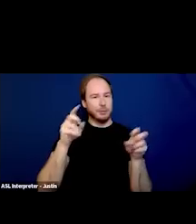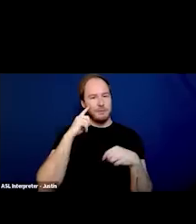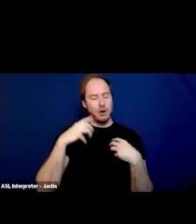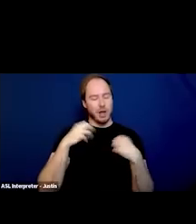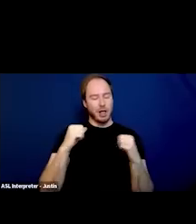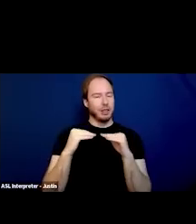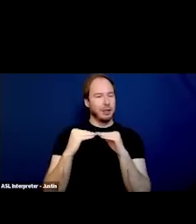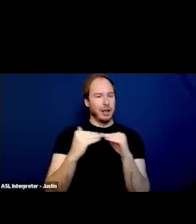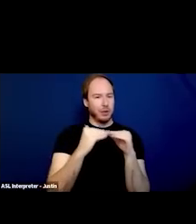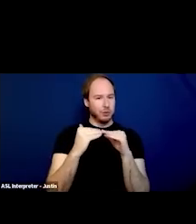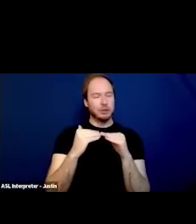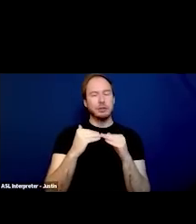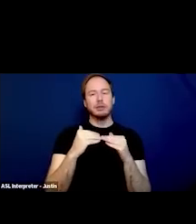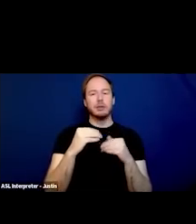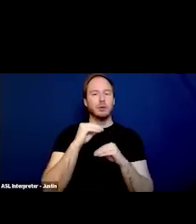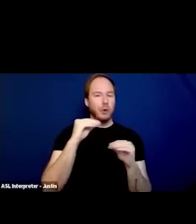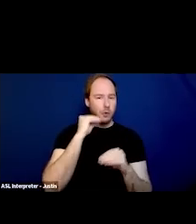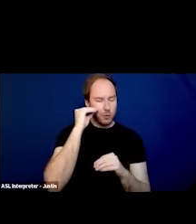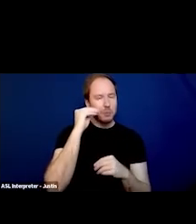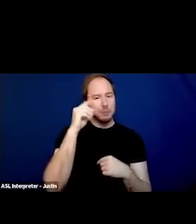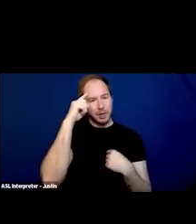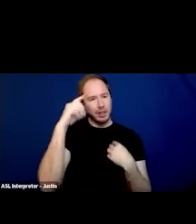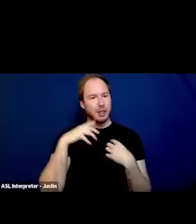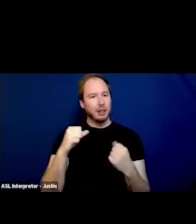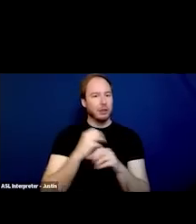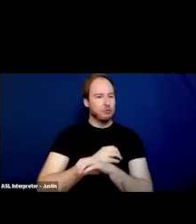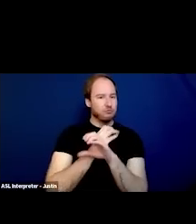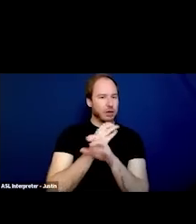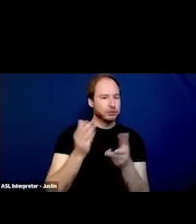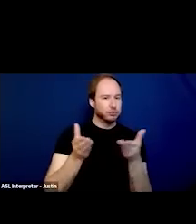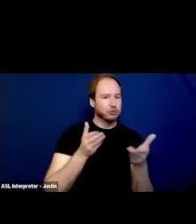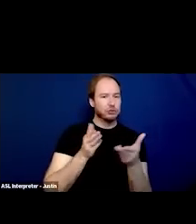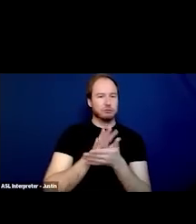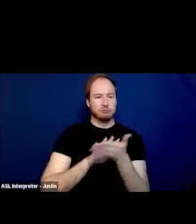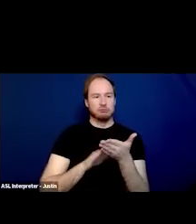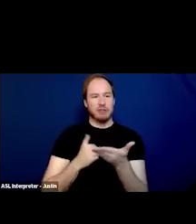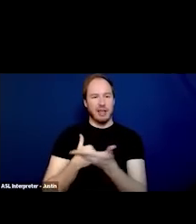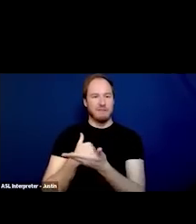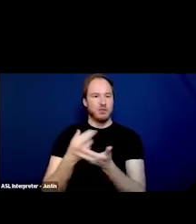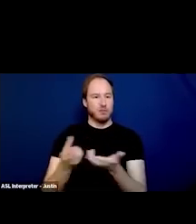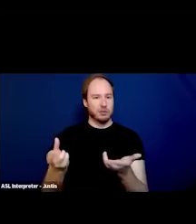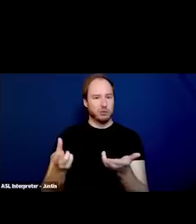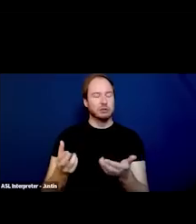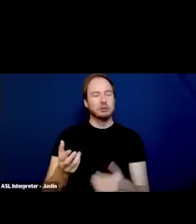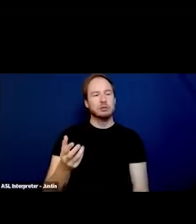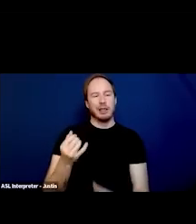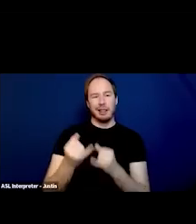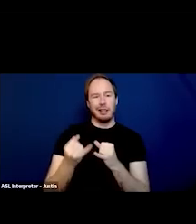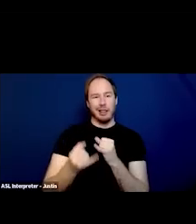homelessness, mental health crisis services. You can check that out there. And then last slide, please.